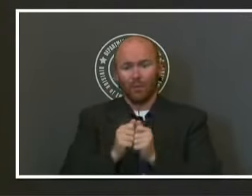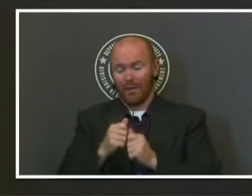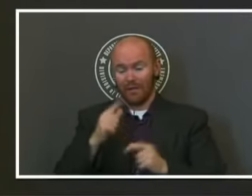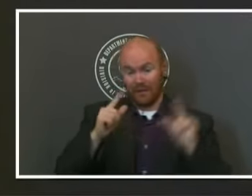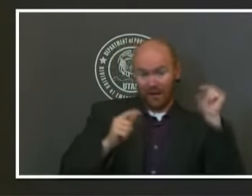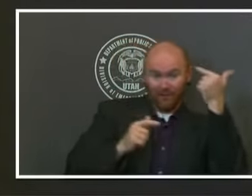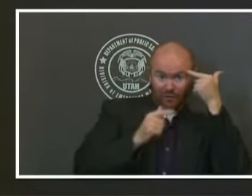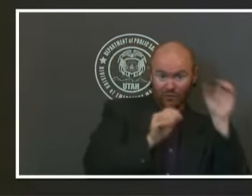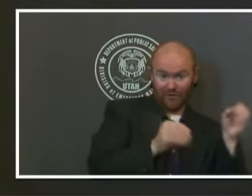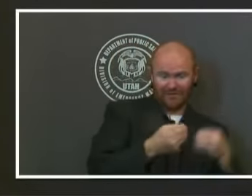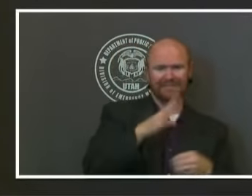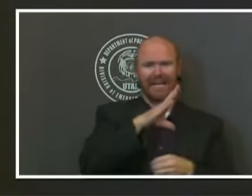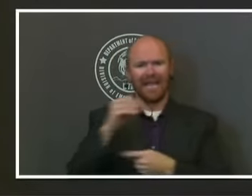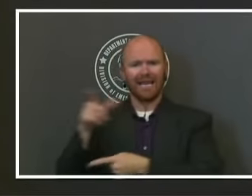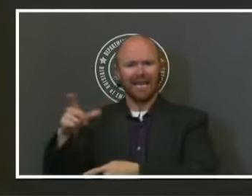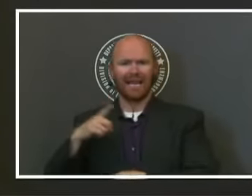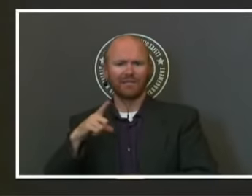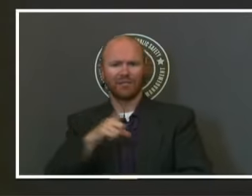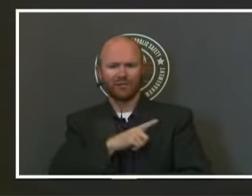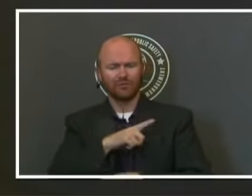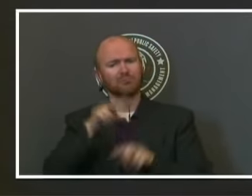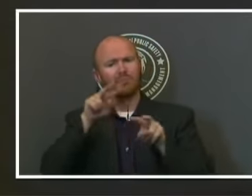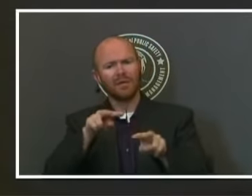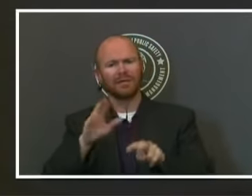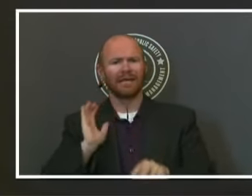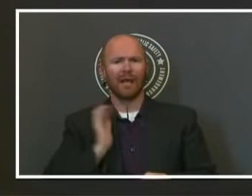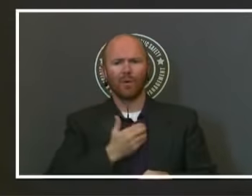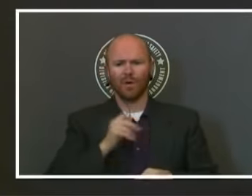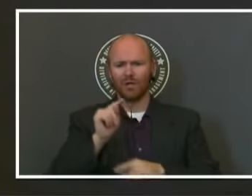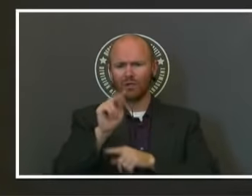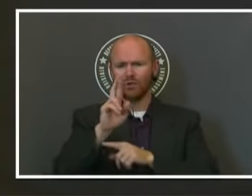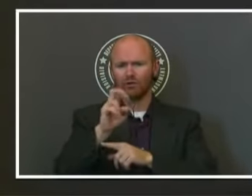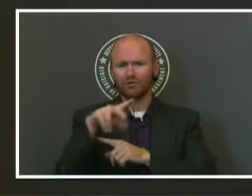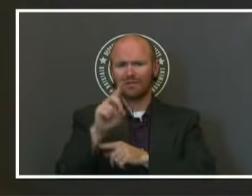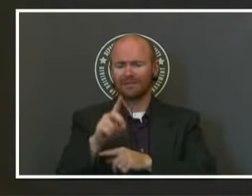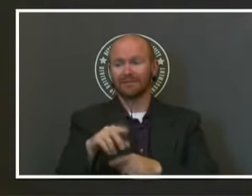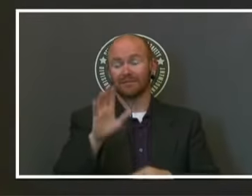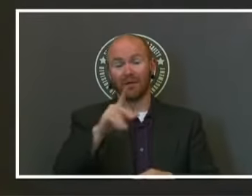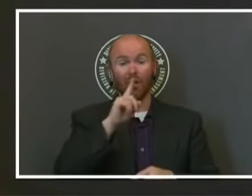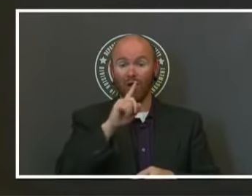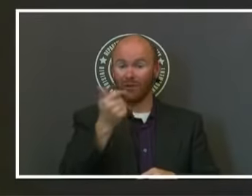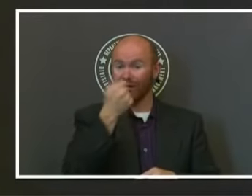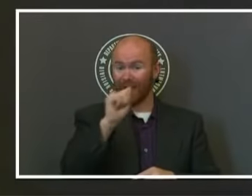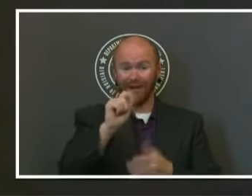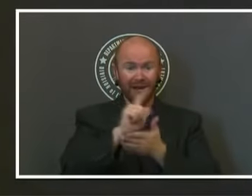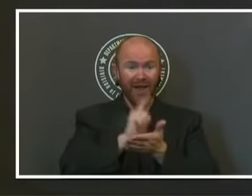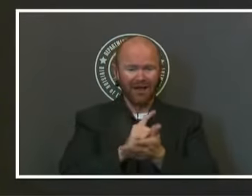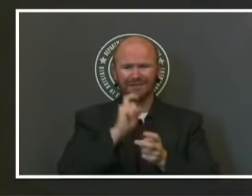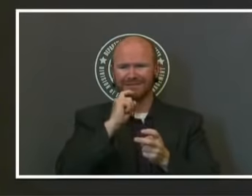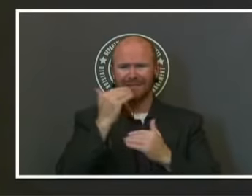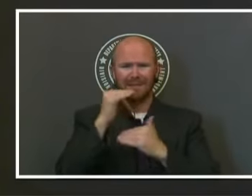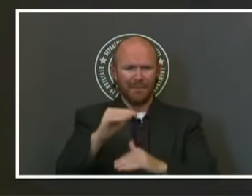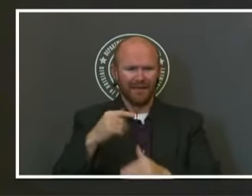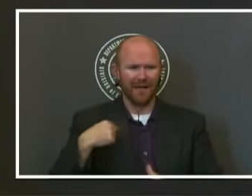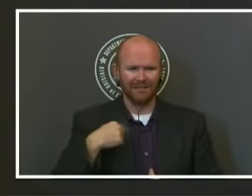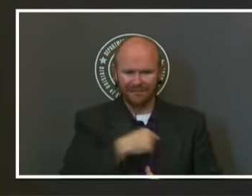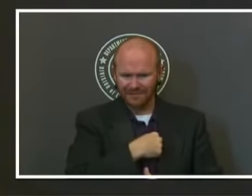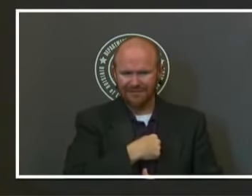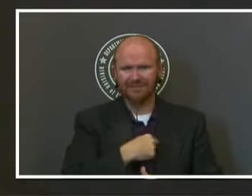the trends are taking place if there's any laws that are inhibiting our ability to